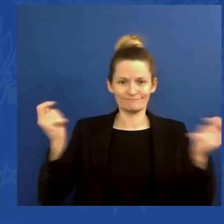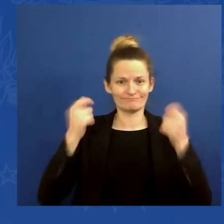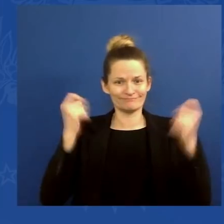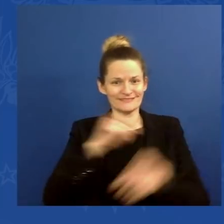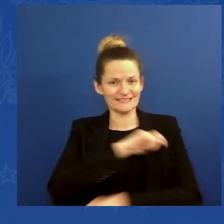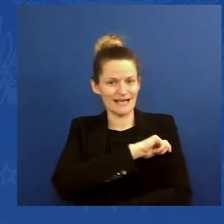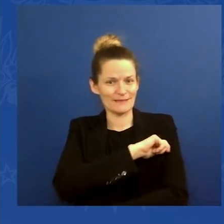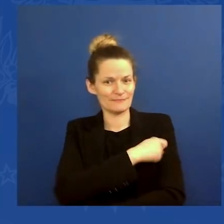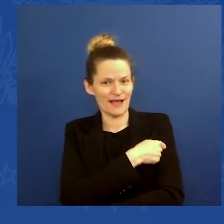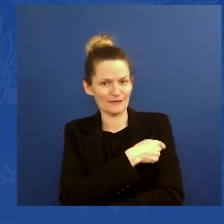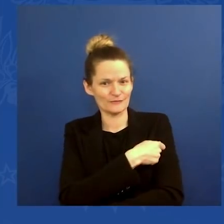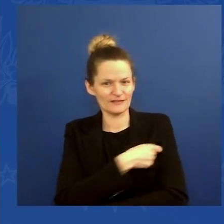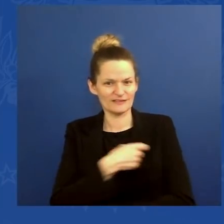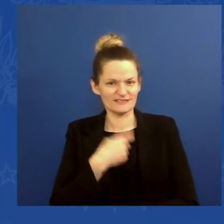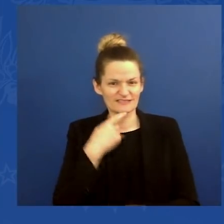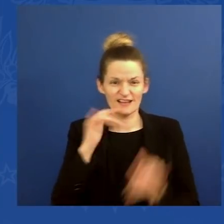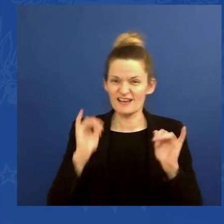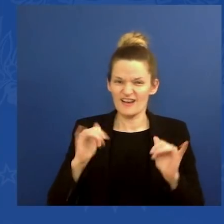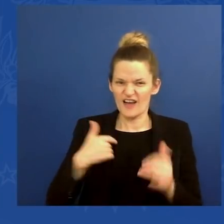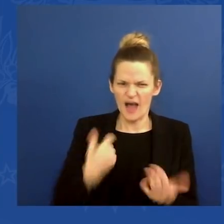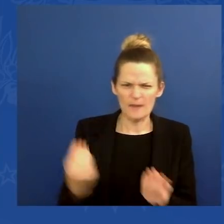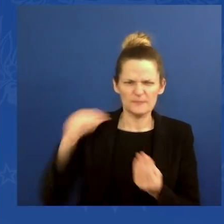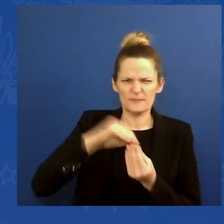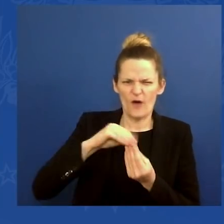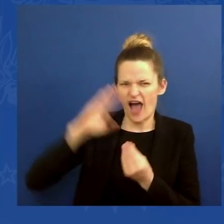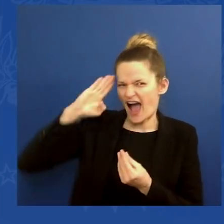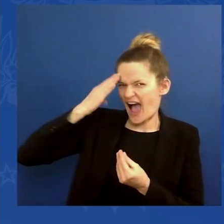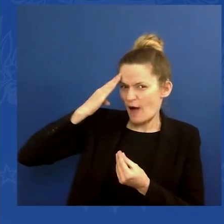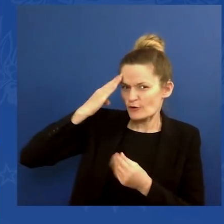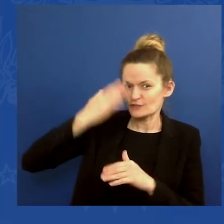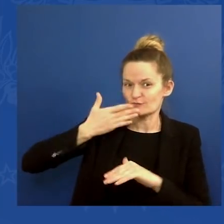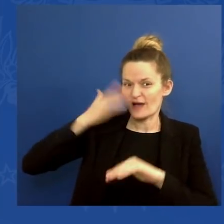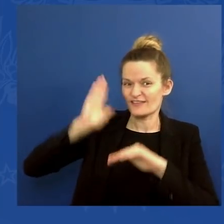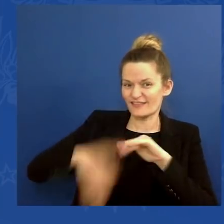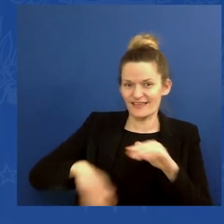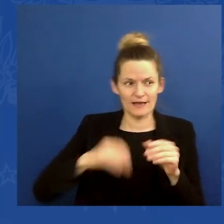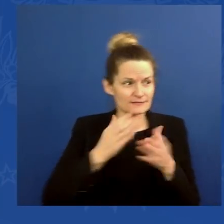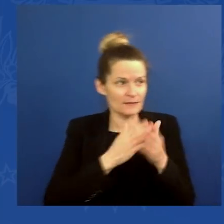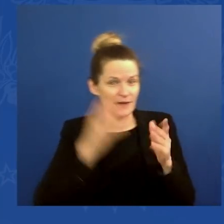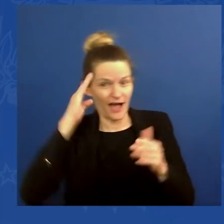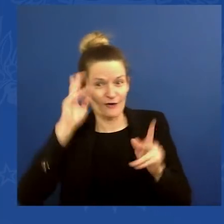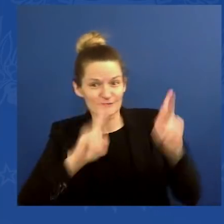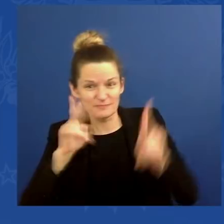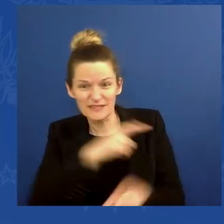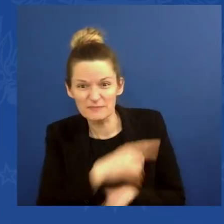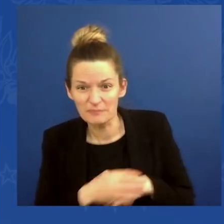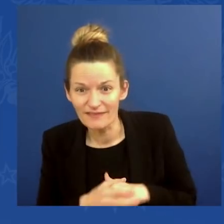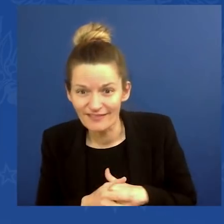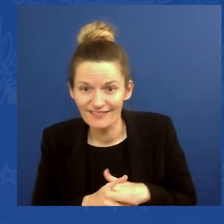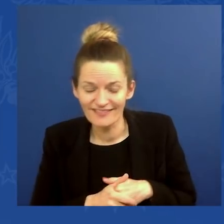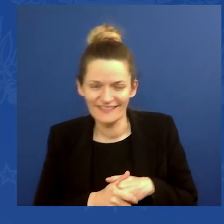And -- but that's kind of how I was raised, like so many Americans of Irish heritage --